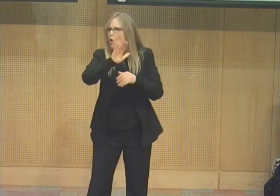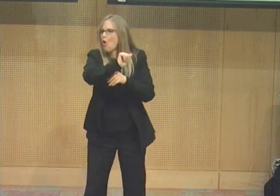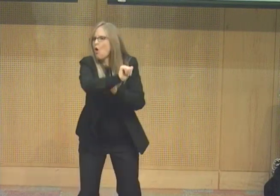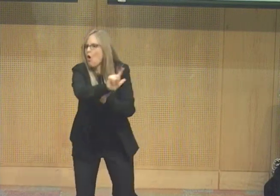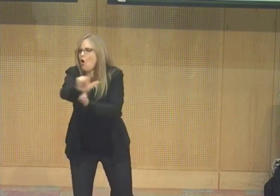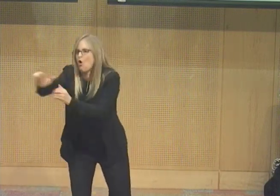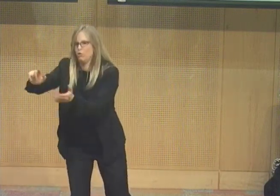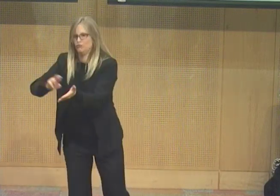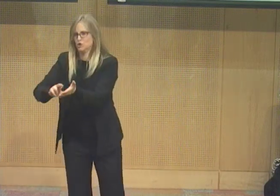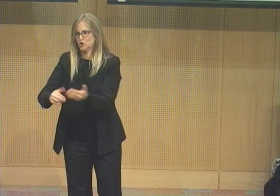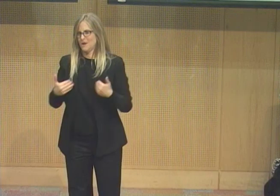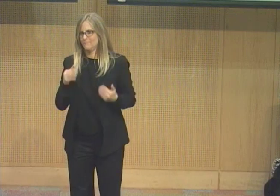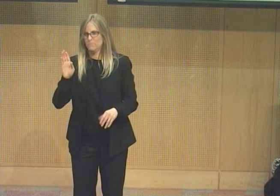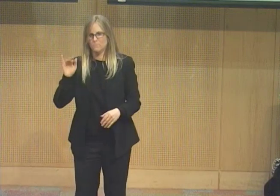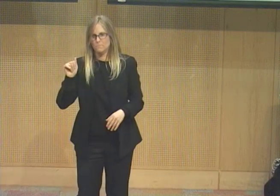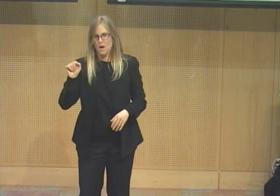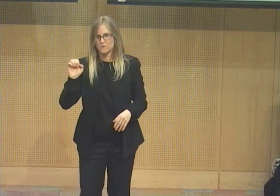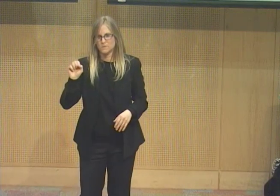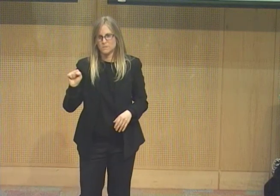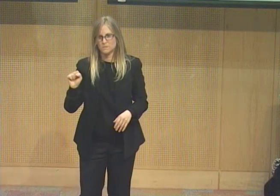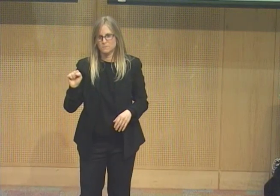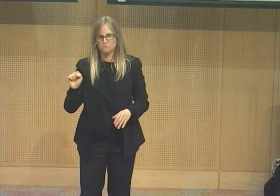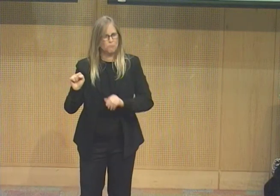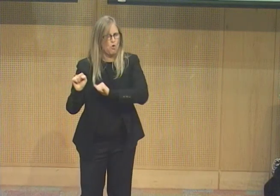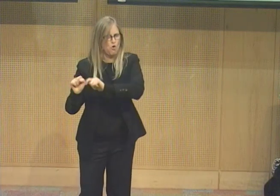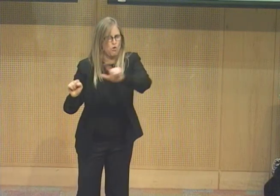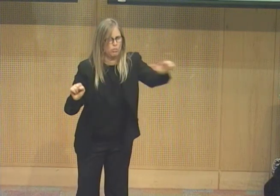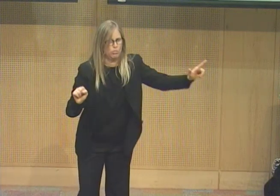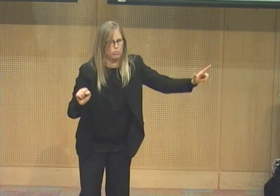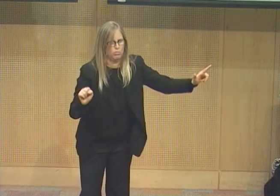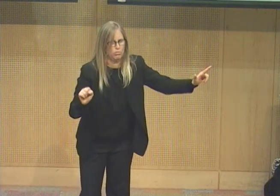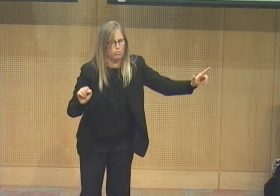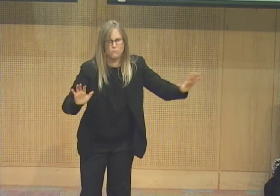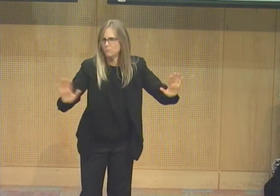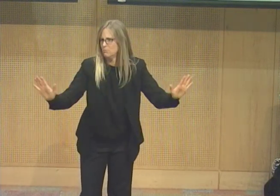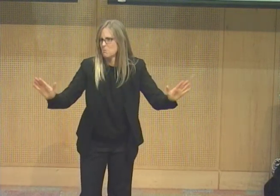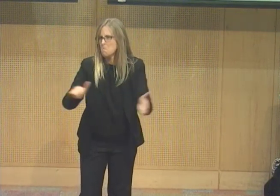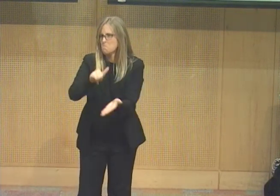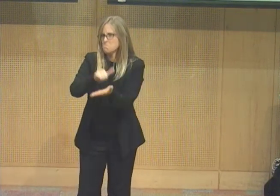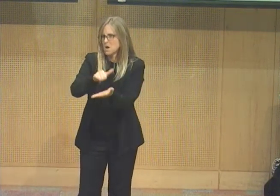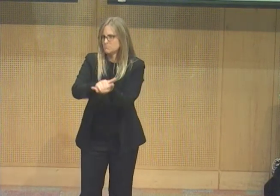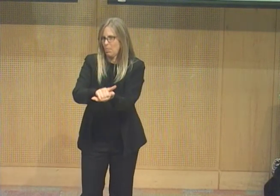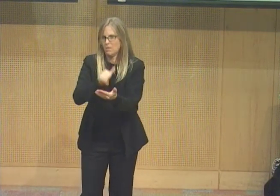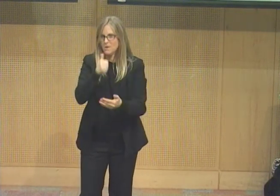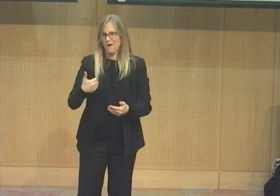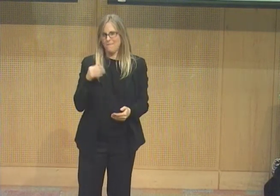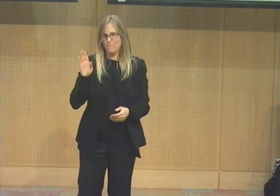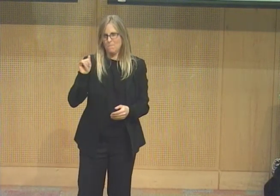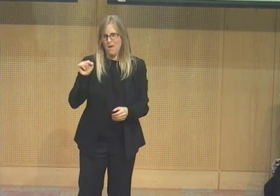Naturally, there's a bias in any print media. There's a bias that all of us present.